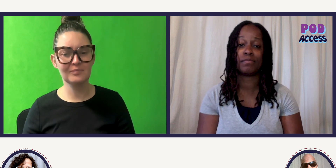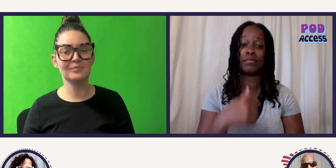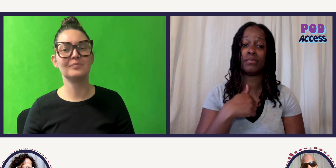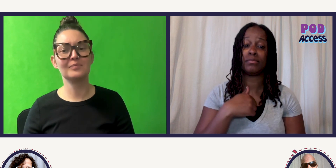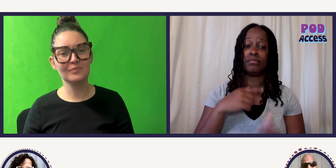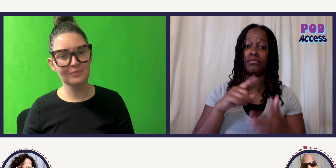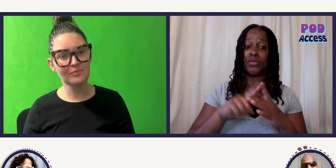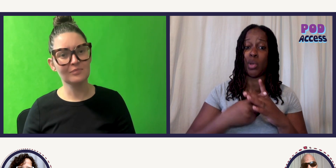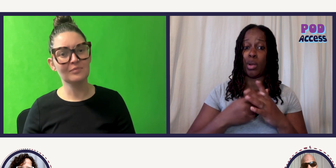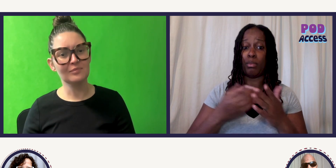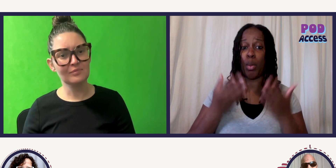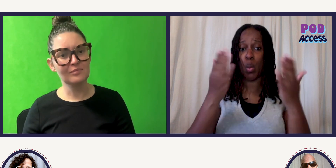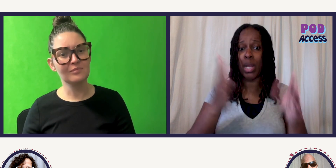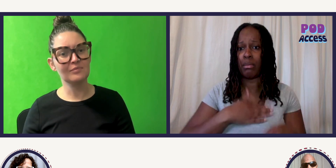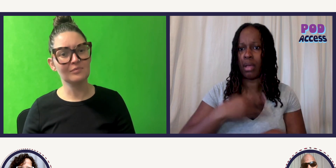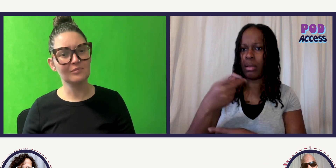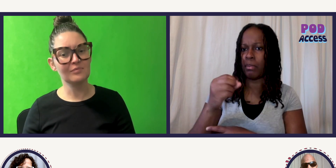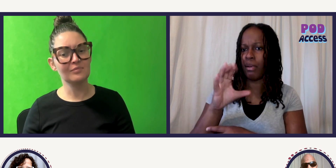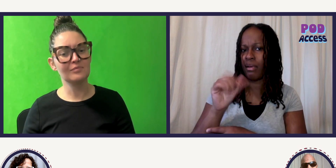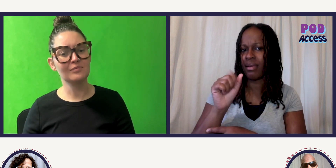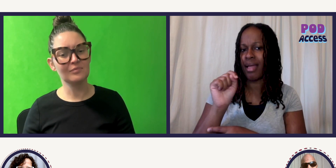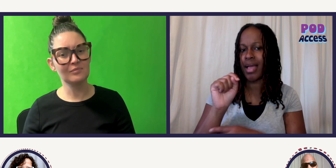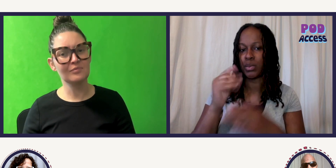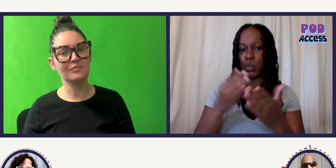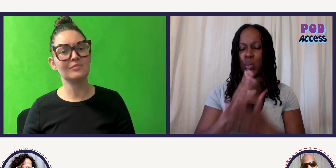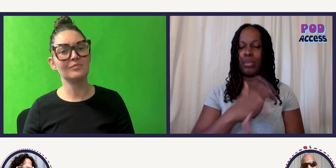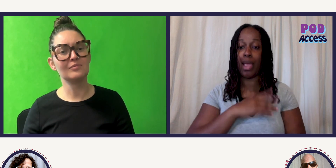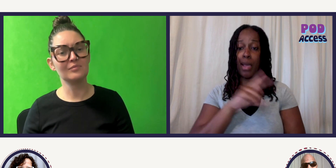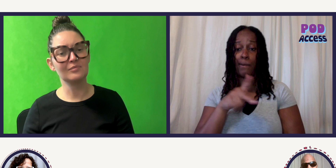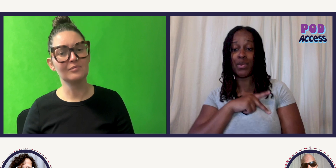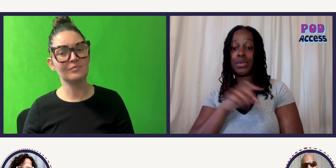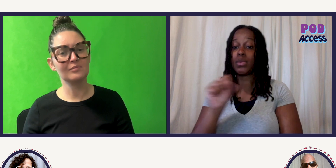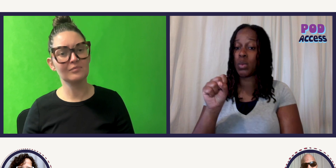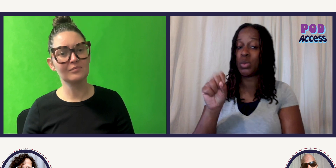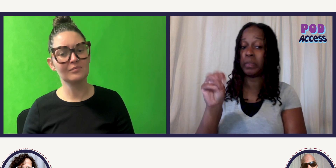I began promoting my podcast through my personal social media before I created a separate account for the podcast.